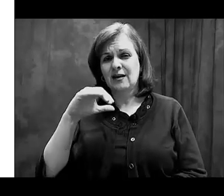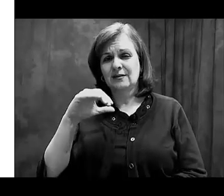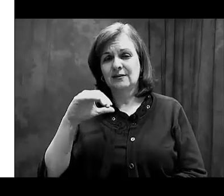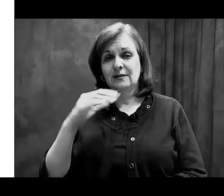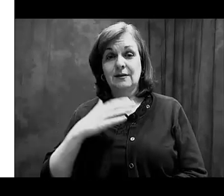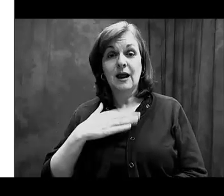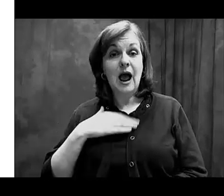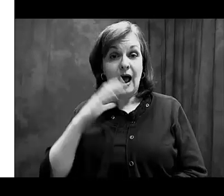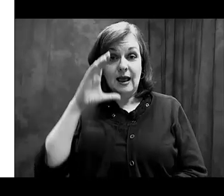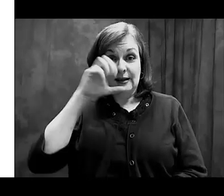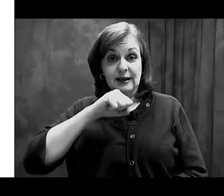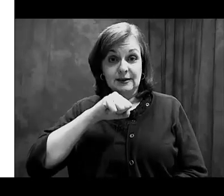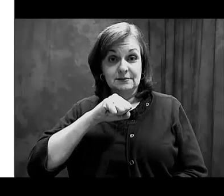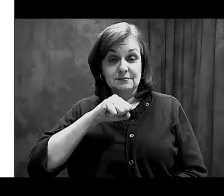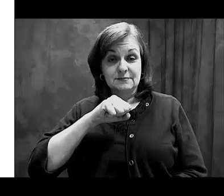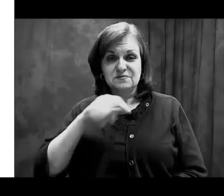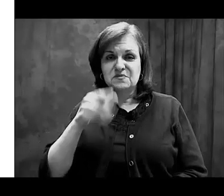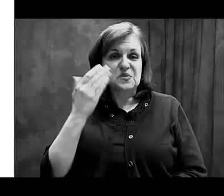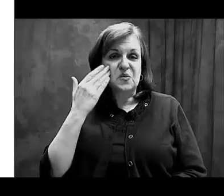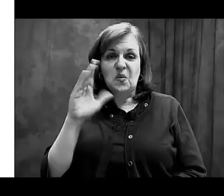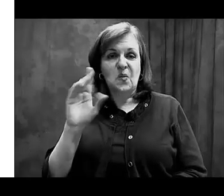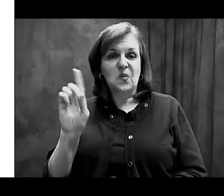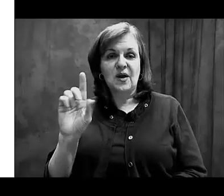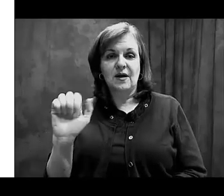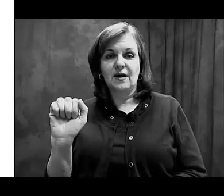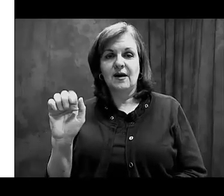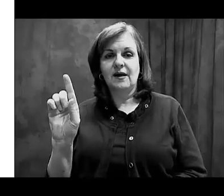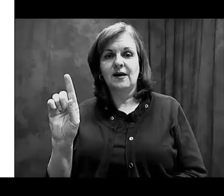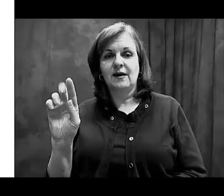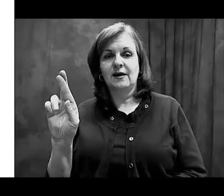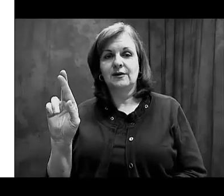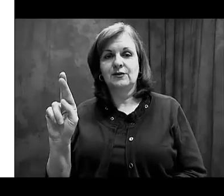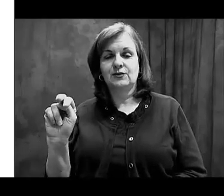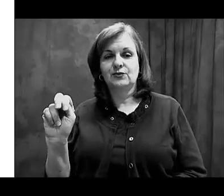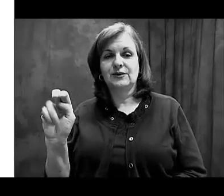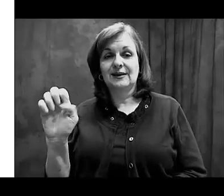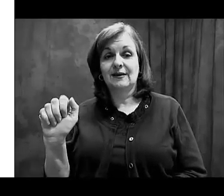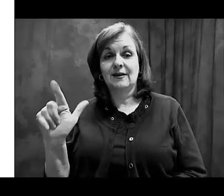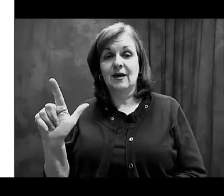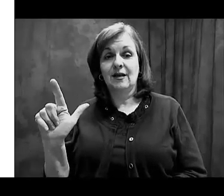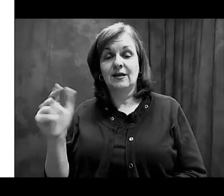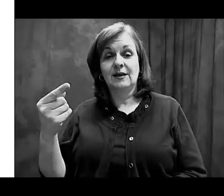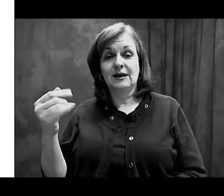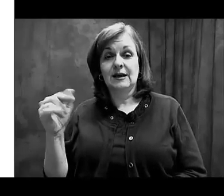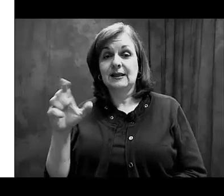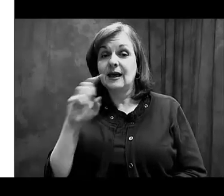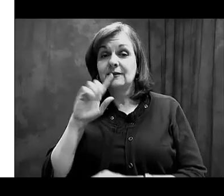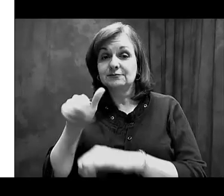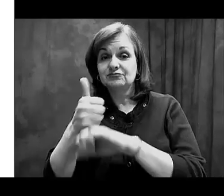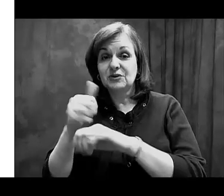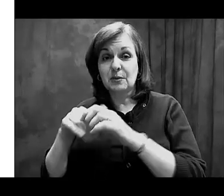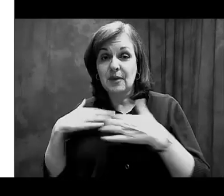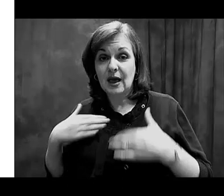my guess is you probably don't even know where your adrenal glands are! Well we are gonna tell you!